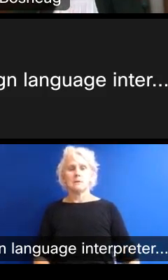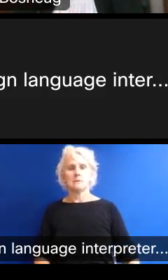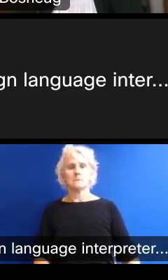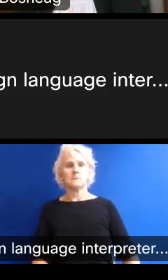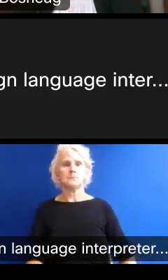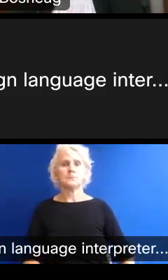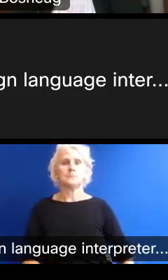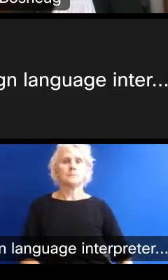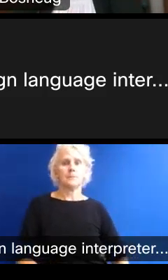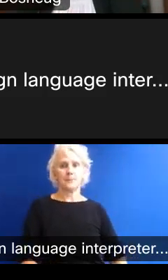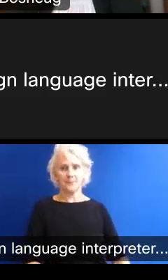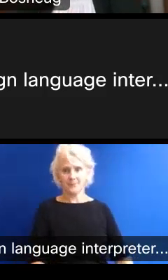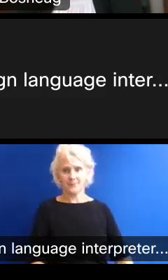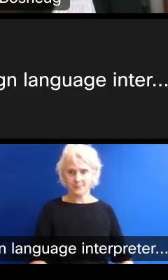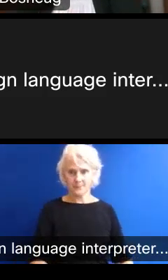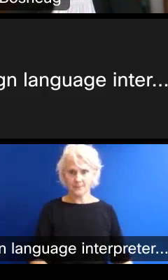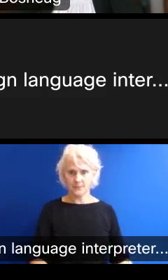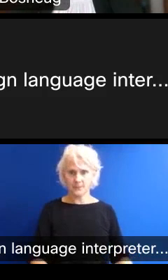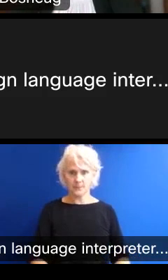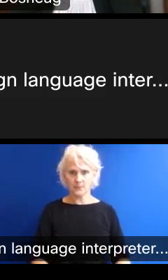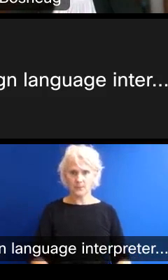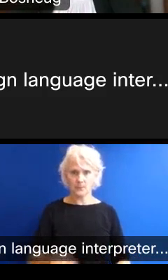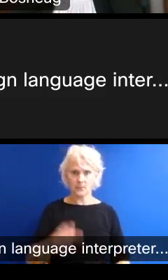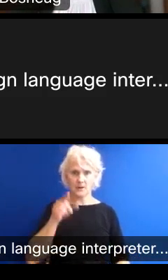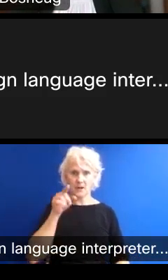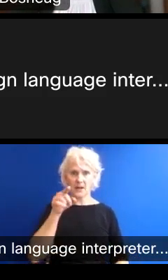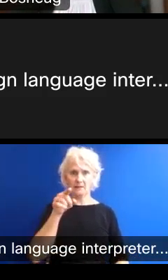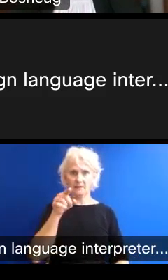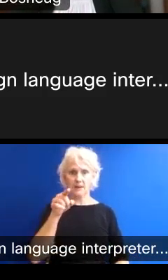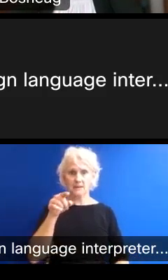This visual, child's level of need, is going to be a recurring visual